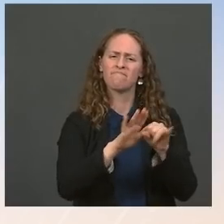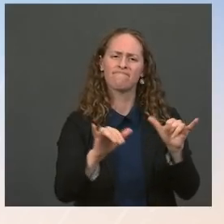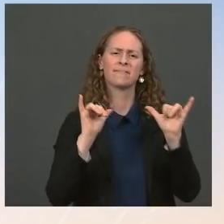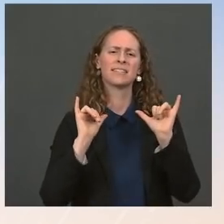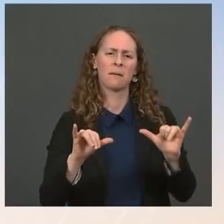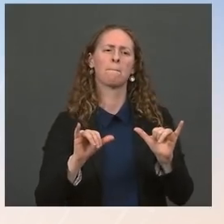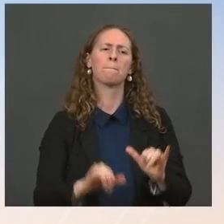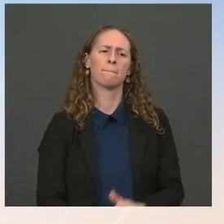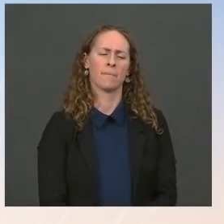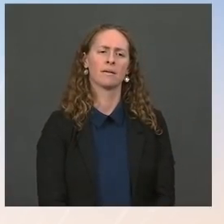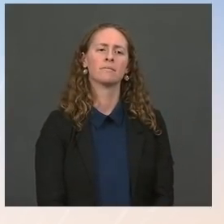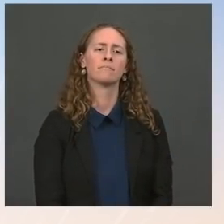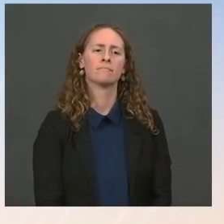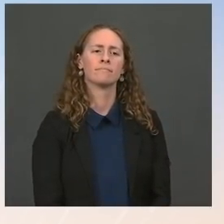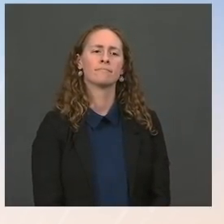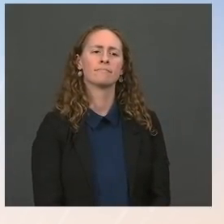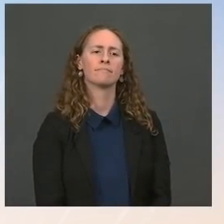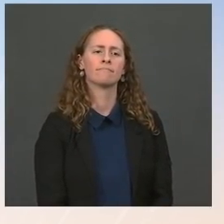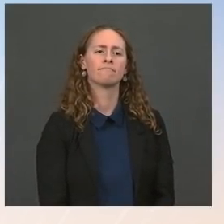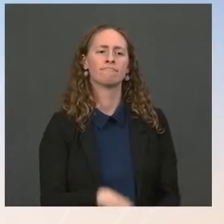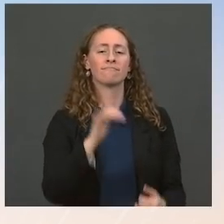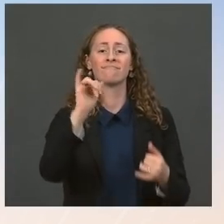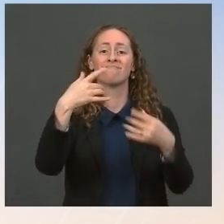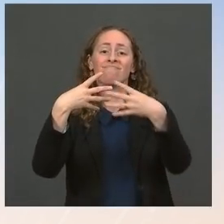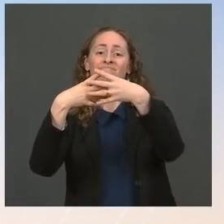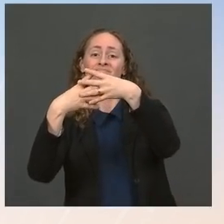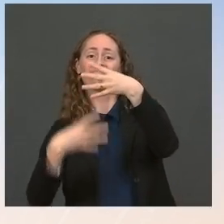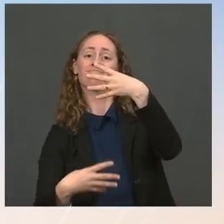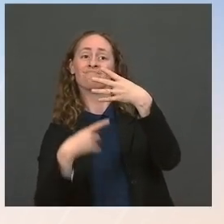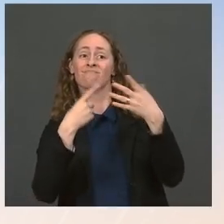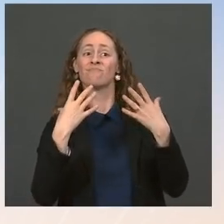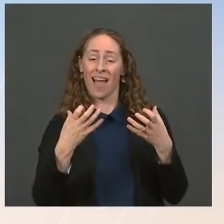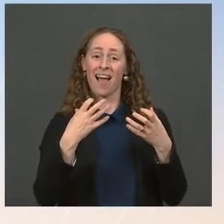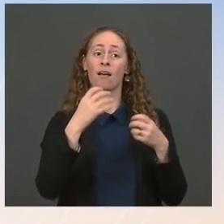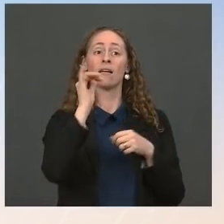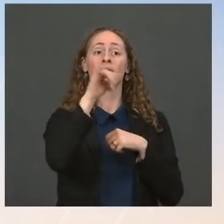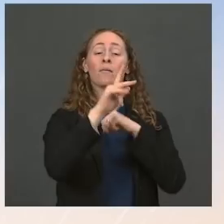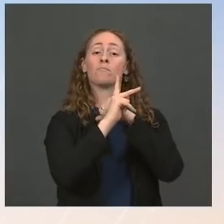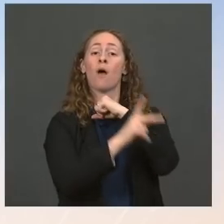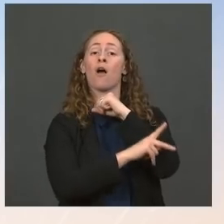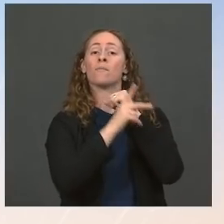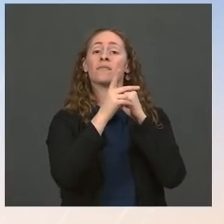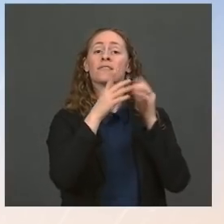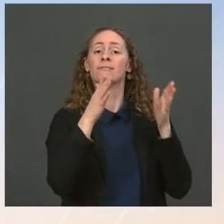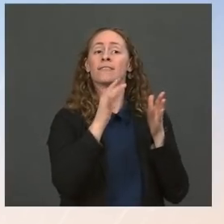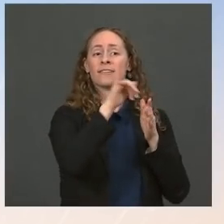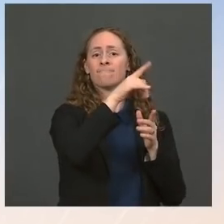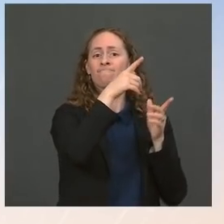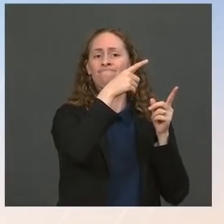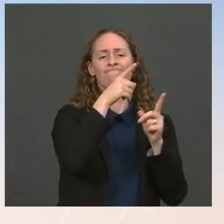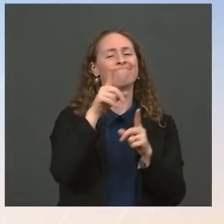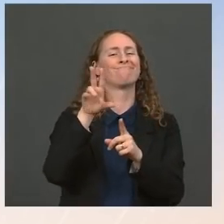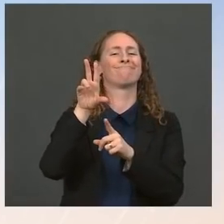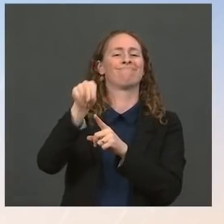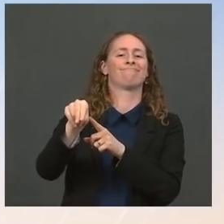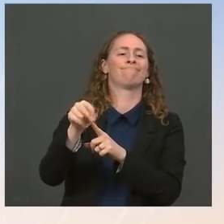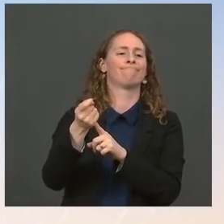and then was not approved by the parliamentarian, but it is something that he's still absolutely committed to increasing. He thinks it's long overdue.